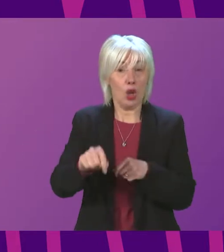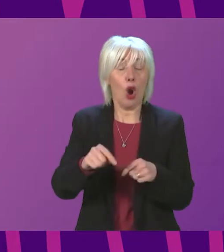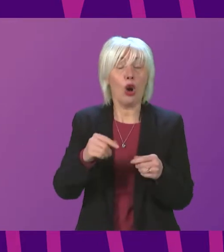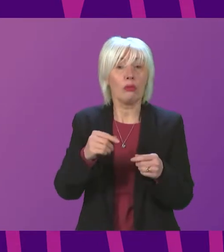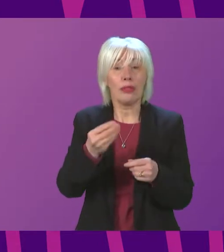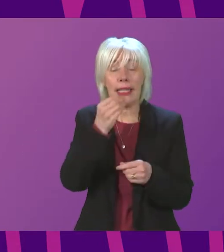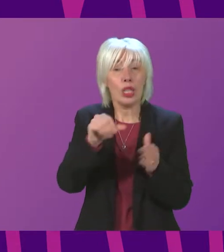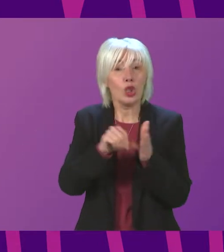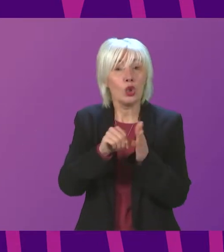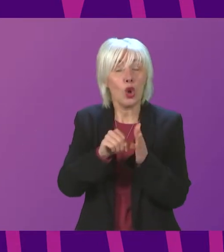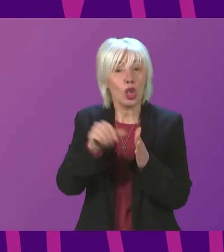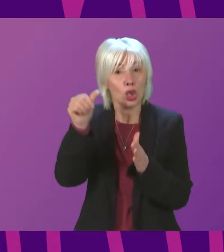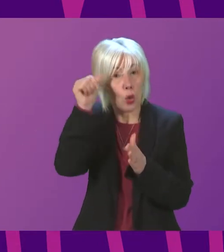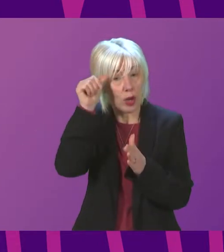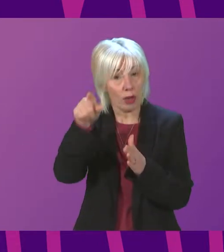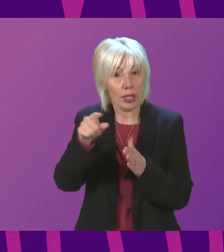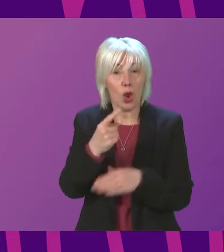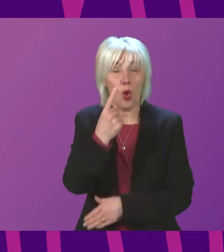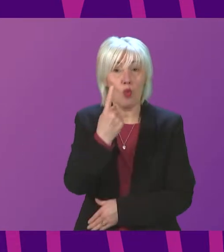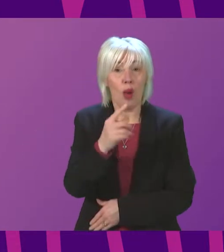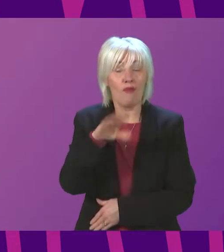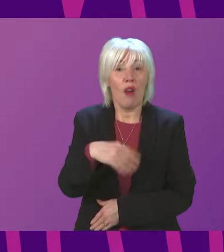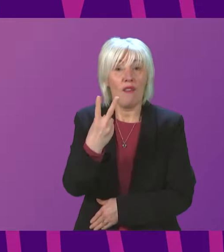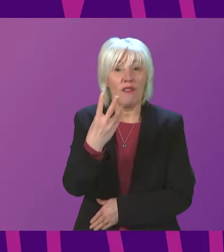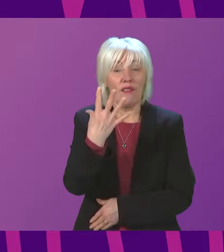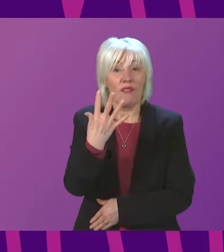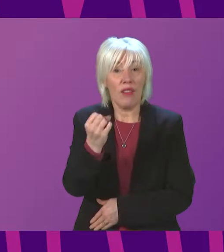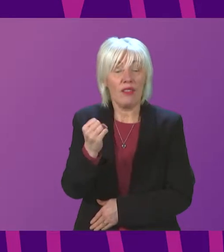and I noted that one in 50 people in Scotland live with an eating disorder.